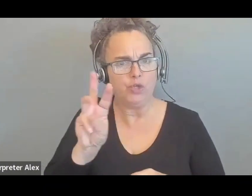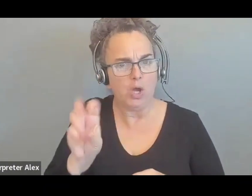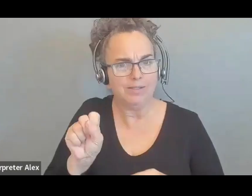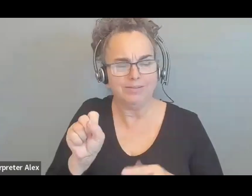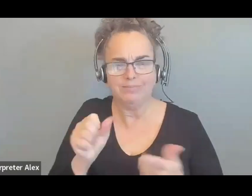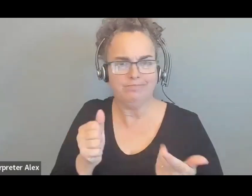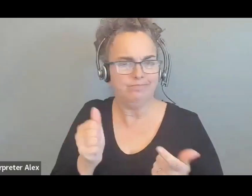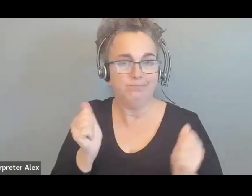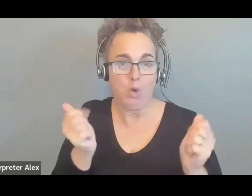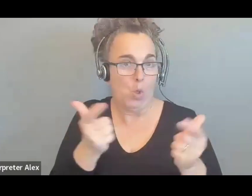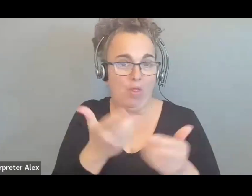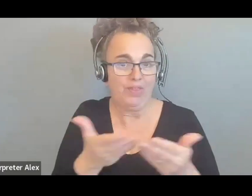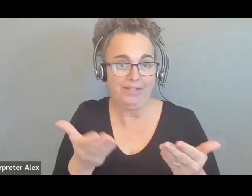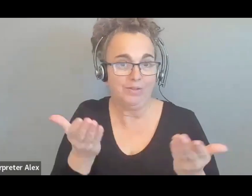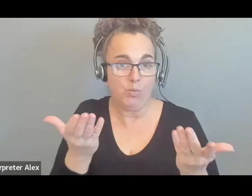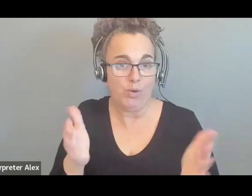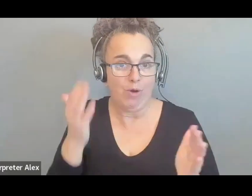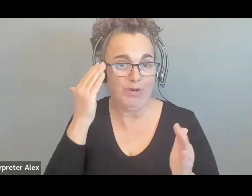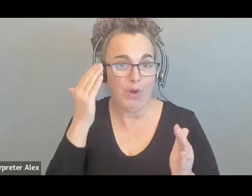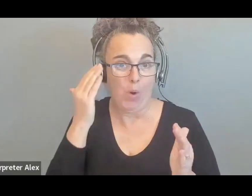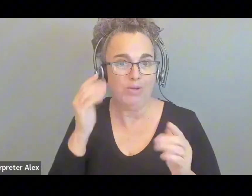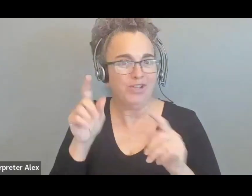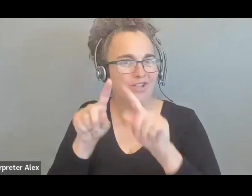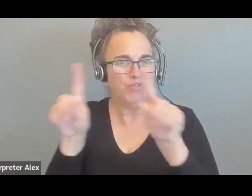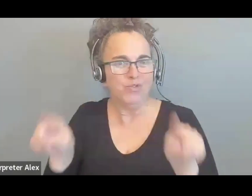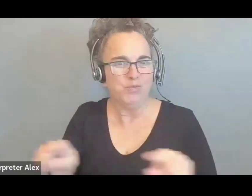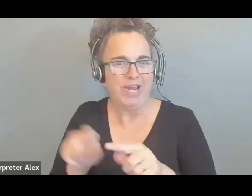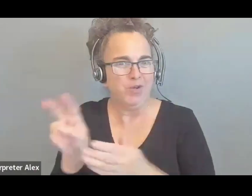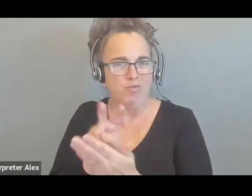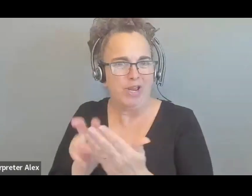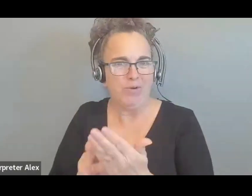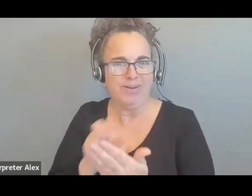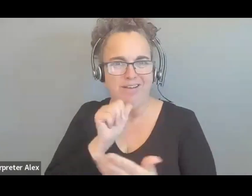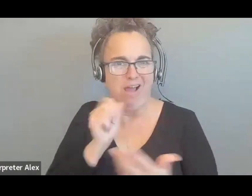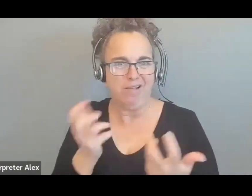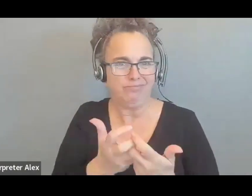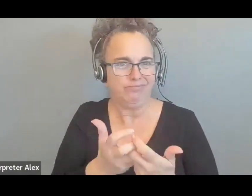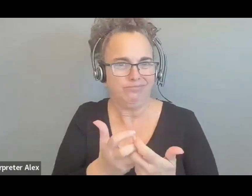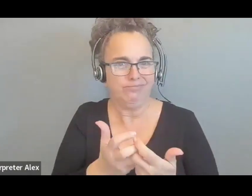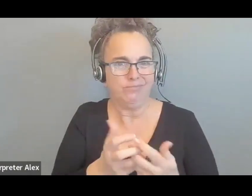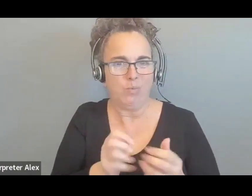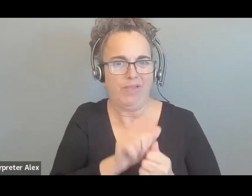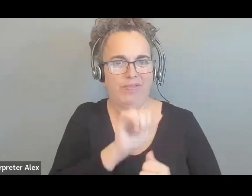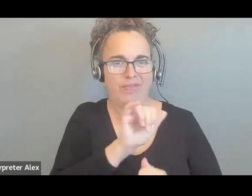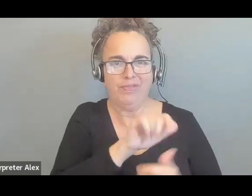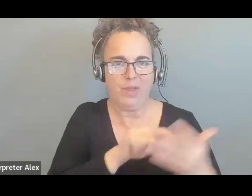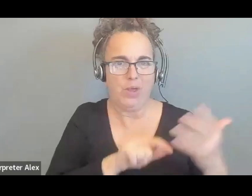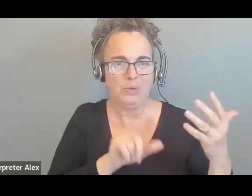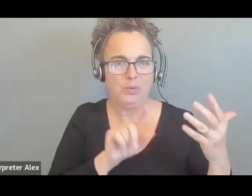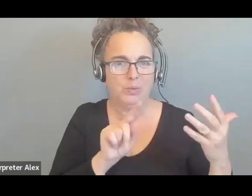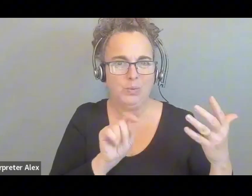that we would all know were not screen reader friendly like at all. And these days there's